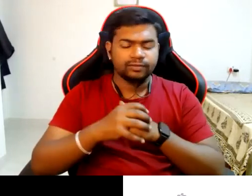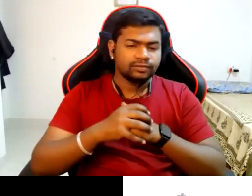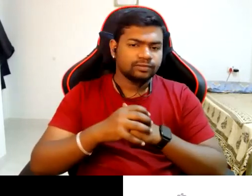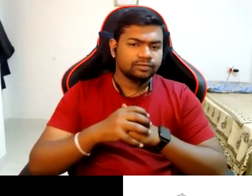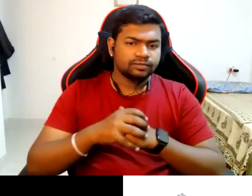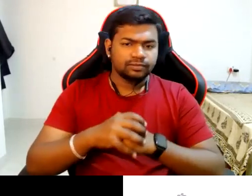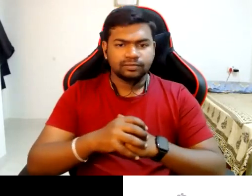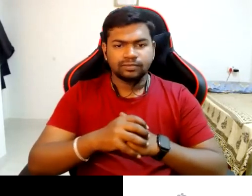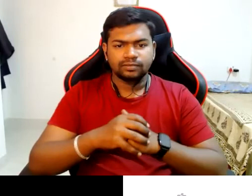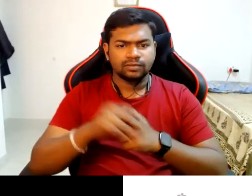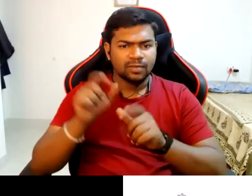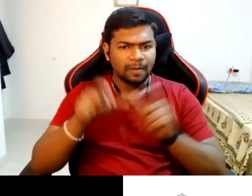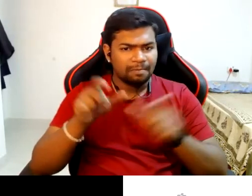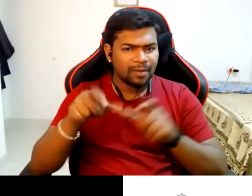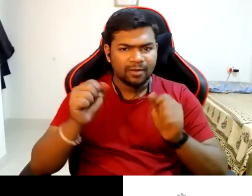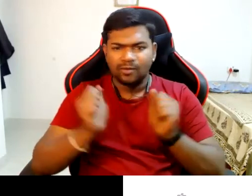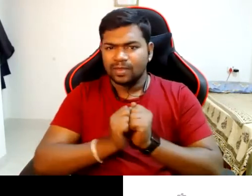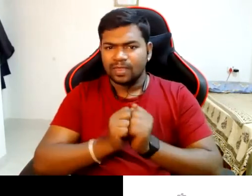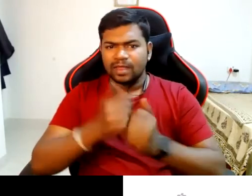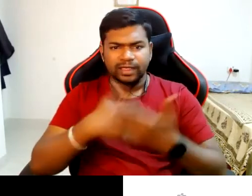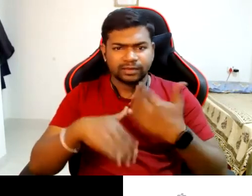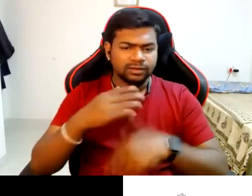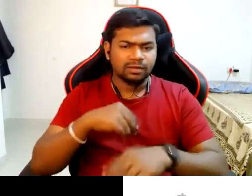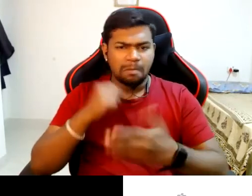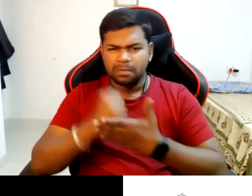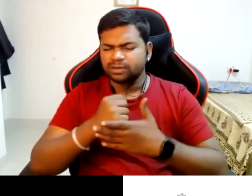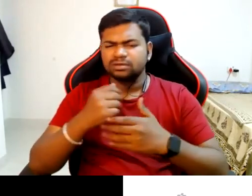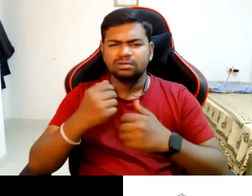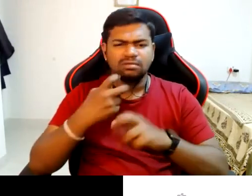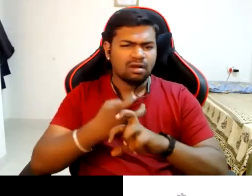so to people with disability It is much harder and whats the hardest,